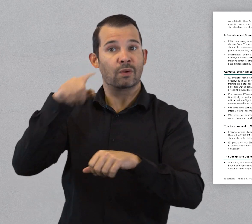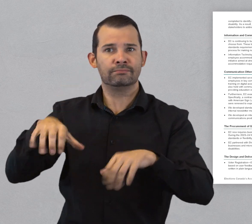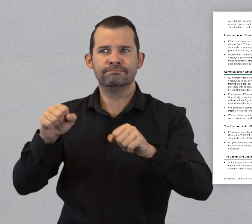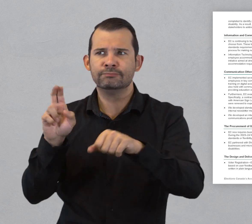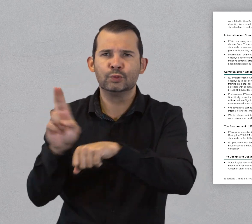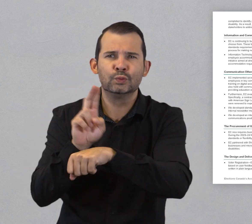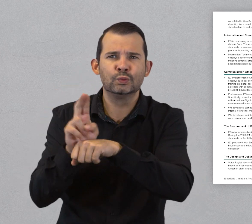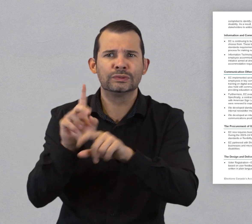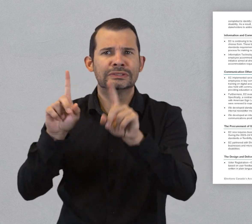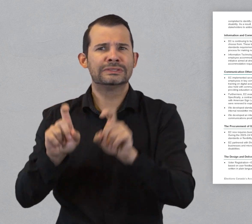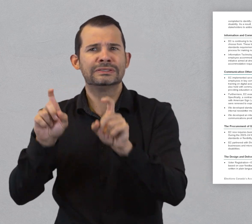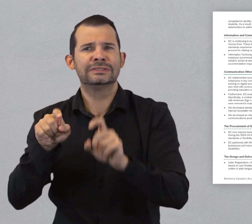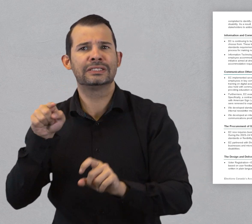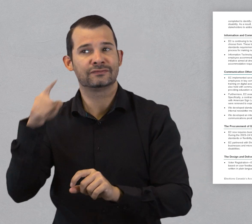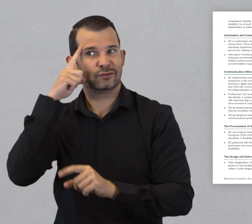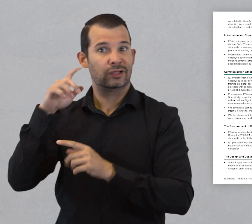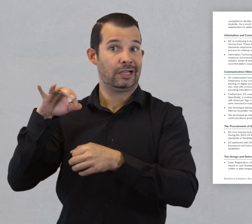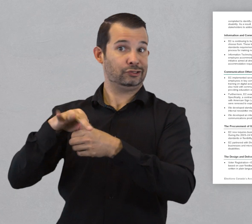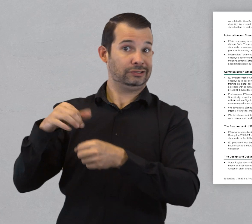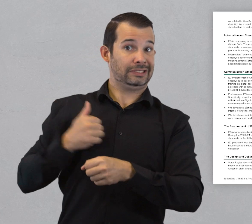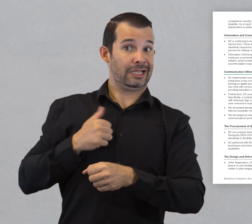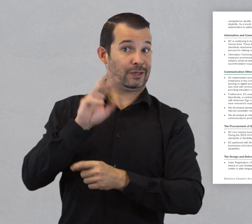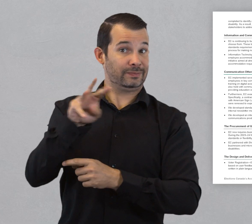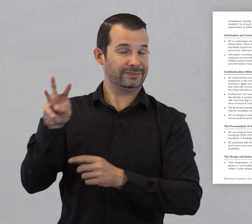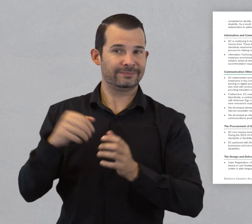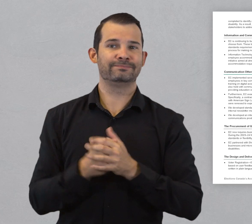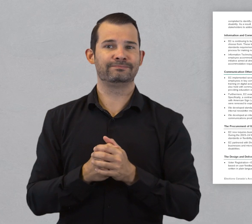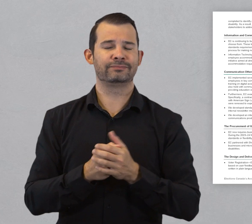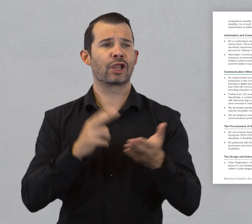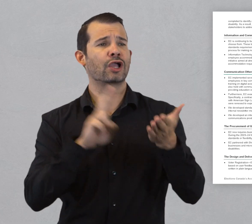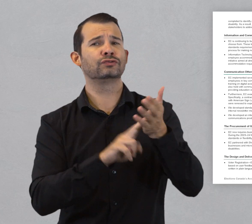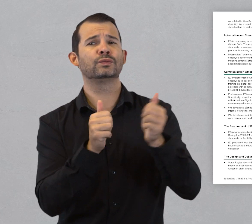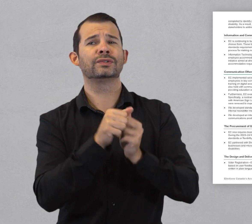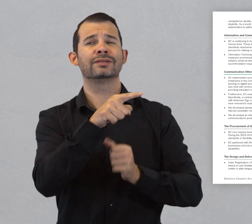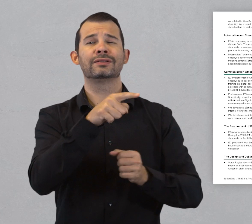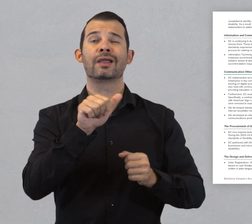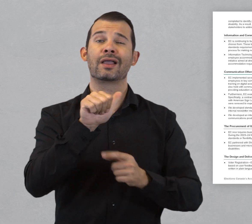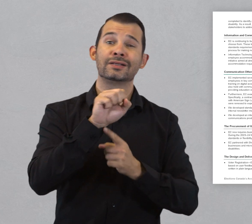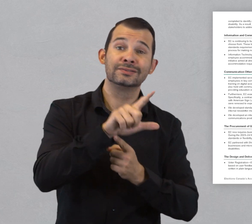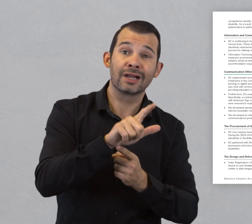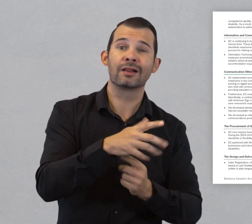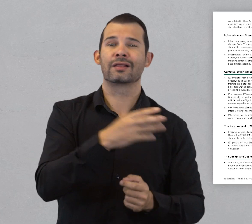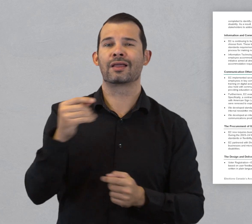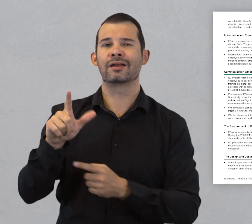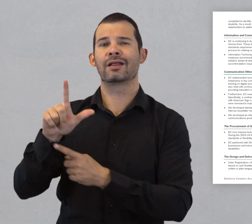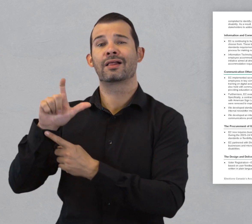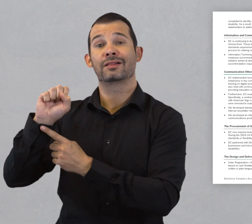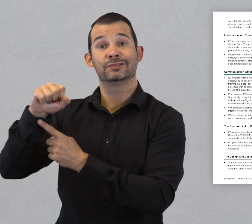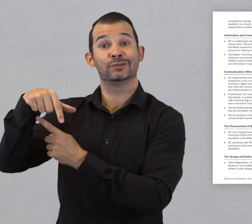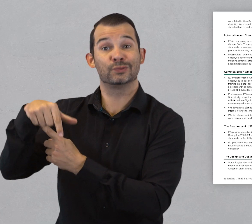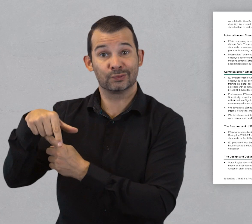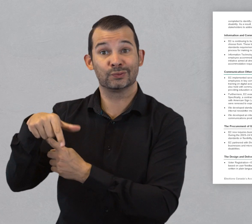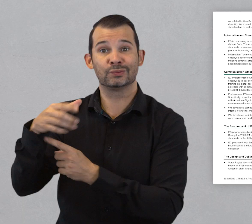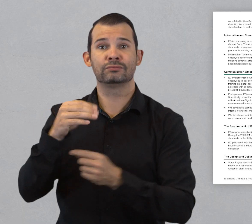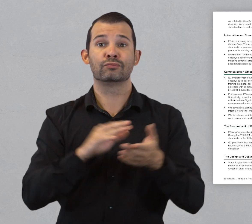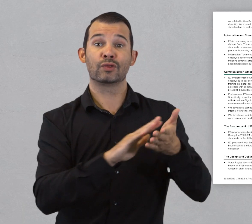conducting usability testing of the EC website. Contracts with American Sign Language (ASL),